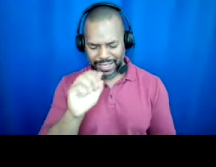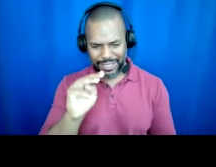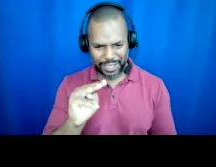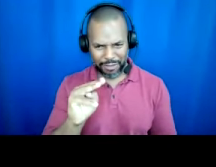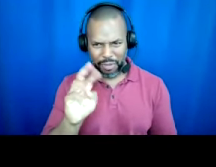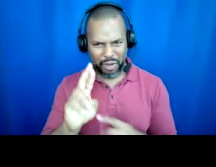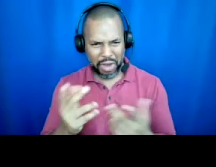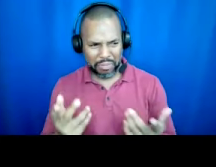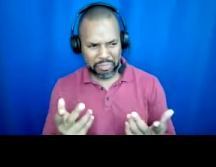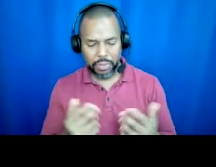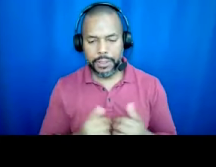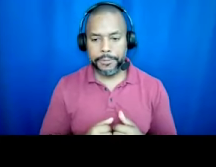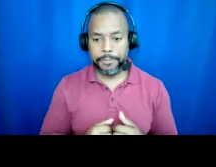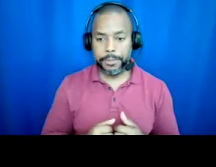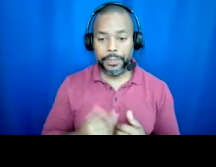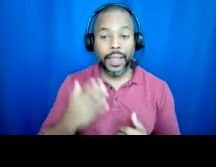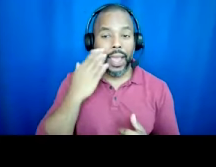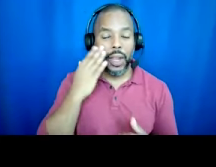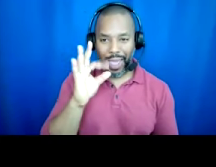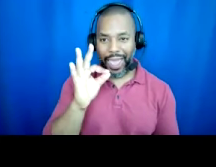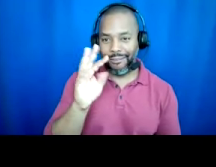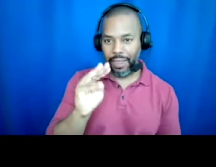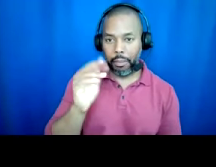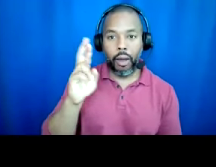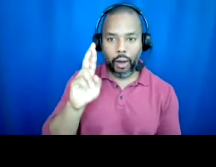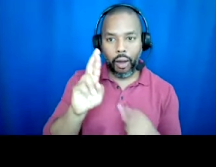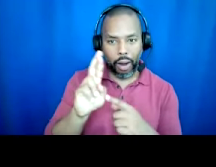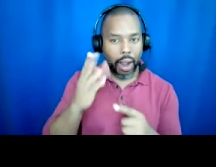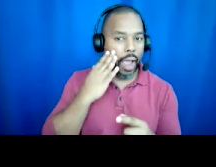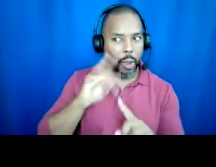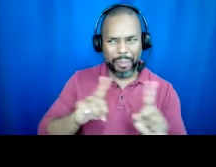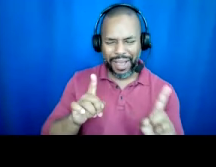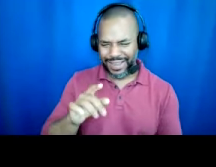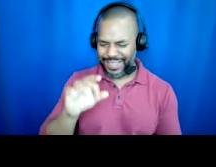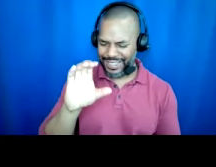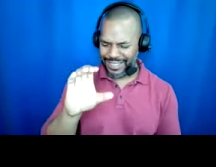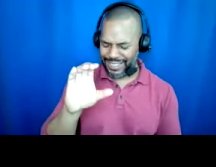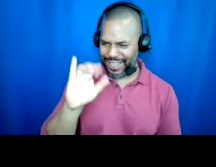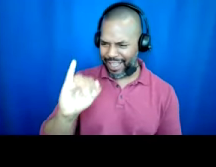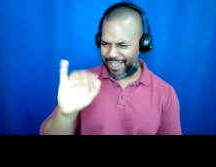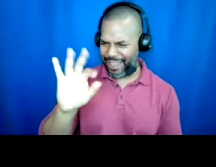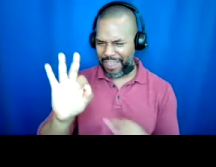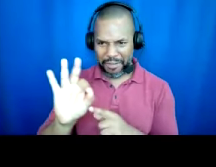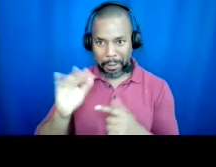I of course, I know what a FMR is. I'm not sure I know what a CIF is. I'm not sure if any of us do.